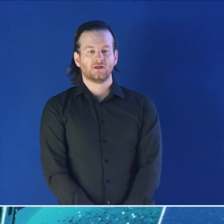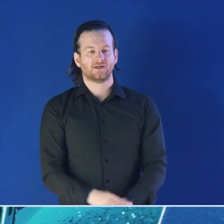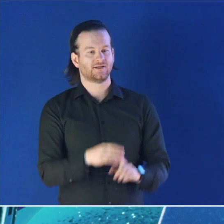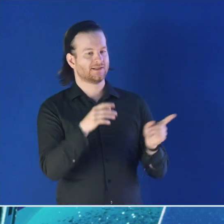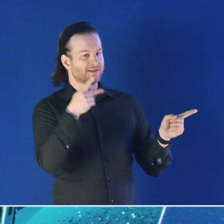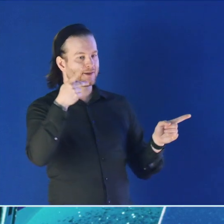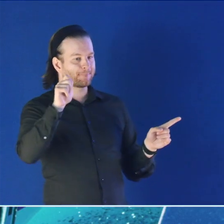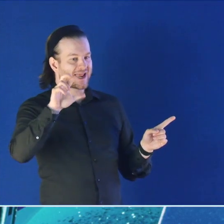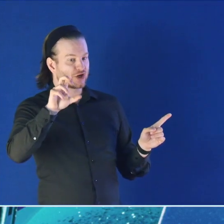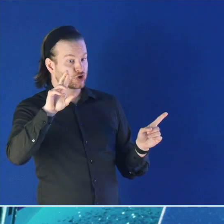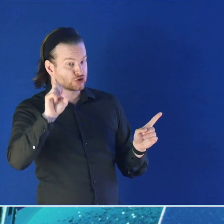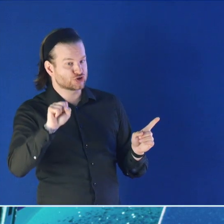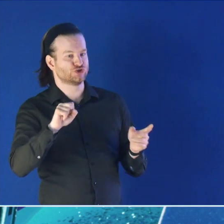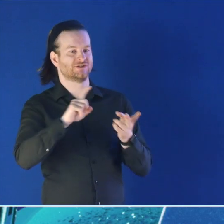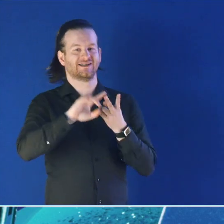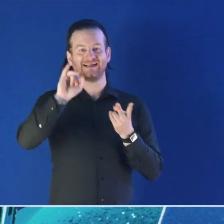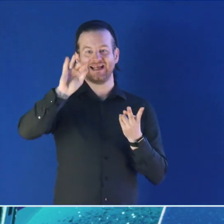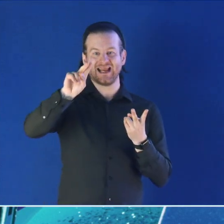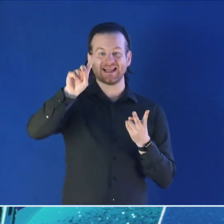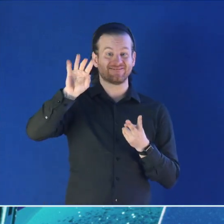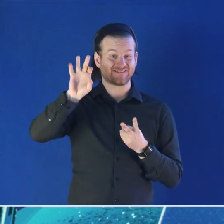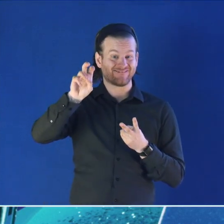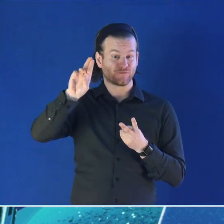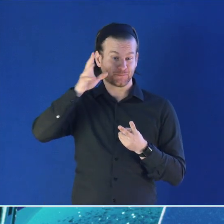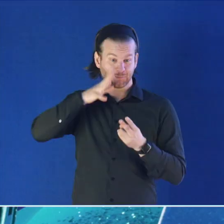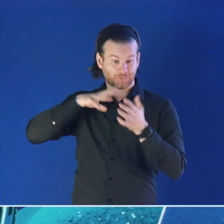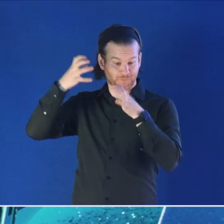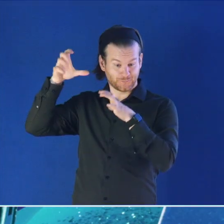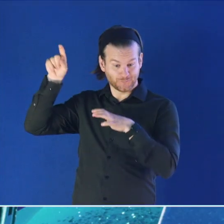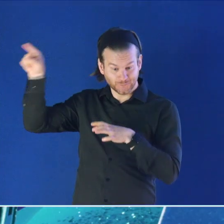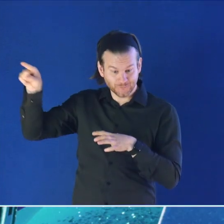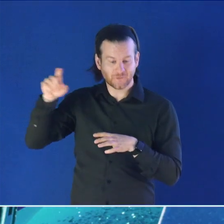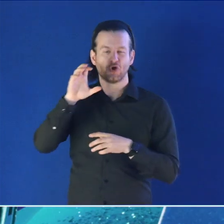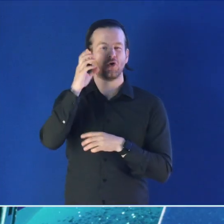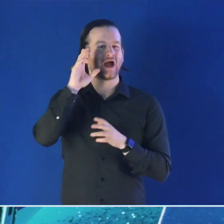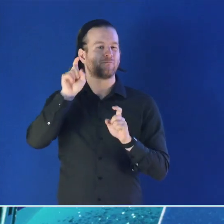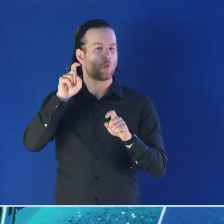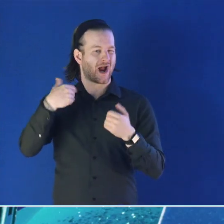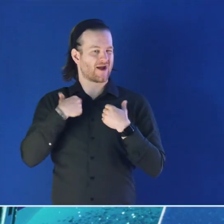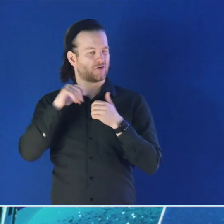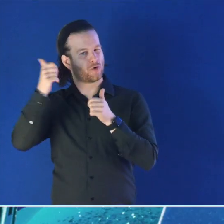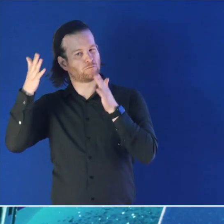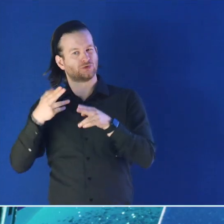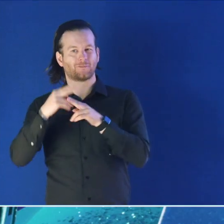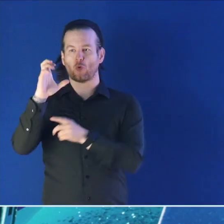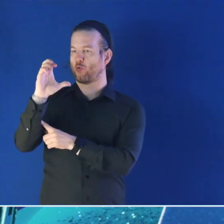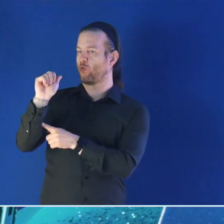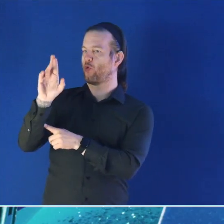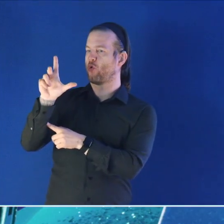Carl was unfortunately on his way here today and unable to join us because of airline complications.